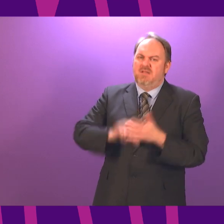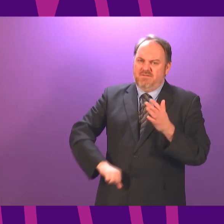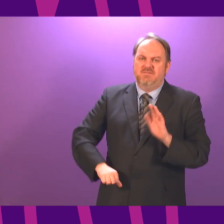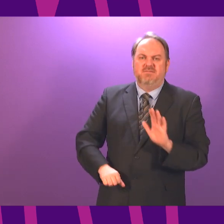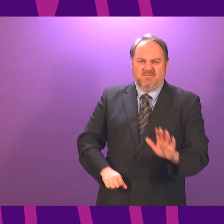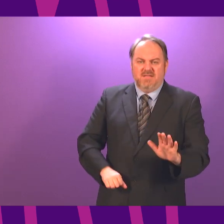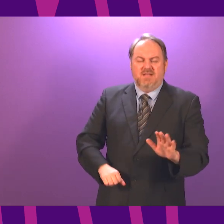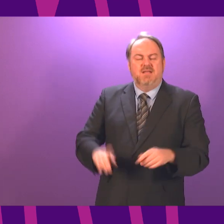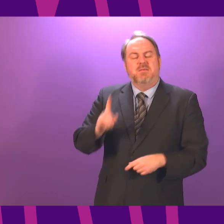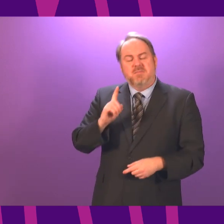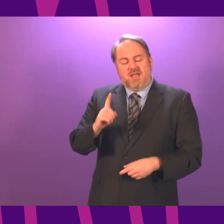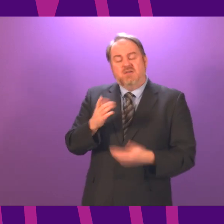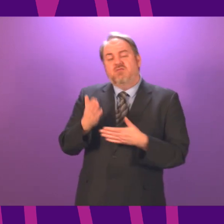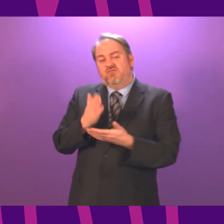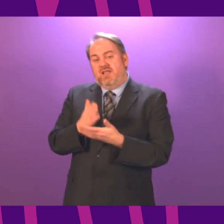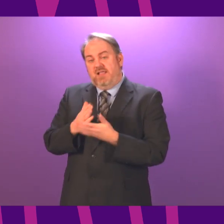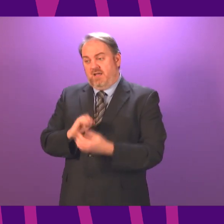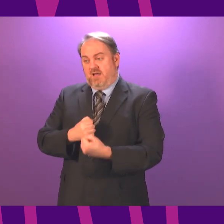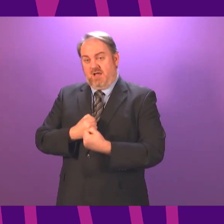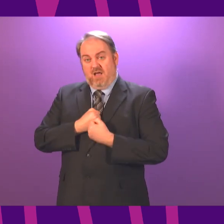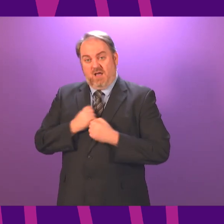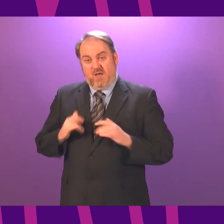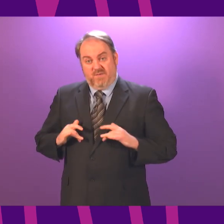specific to the pandemic but applies more generally. Our position on not